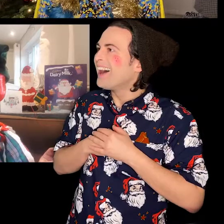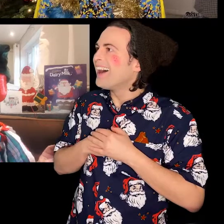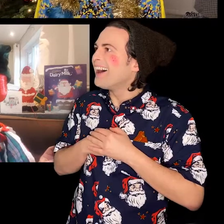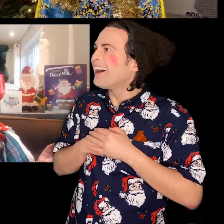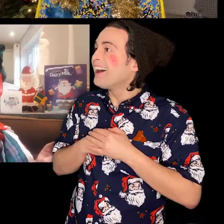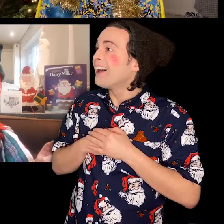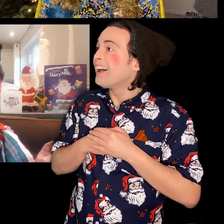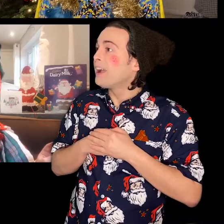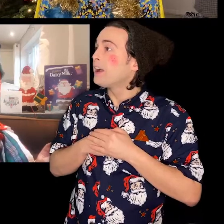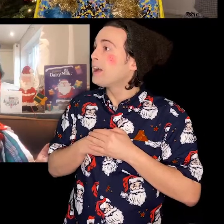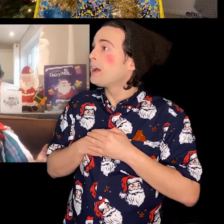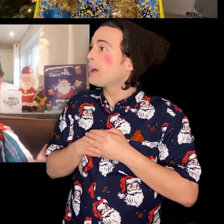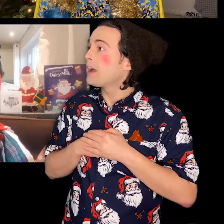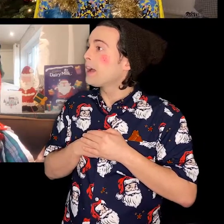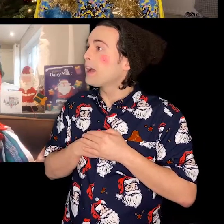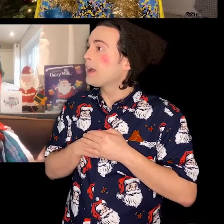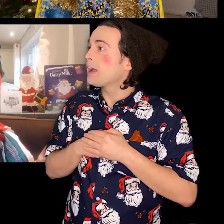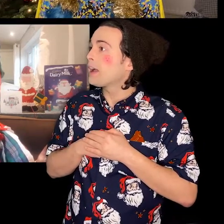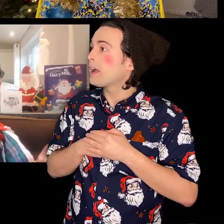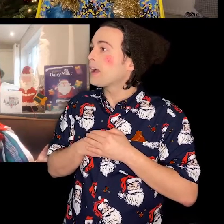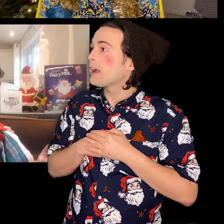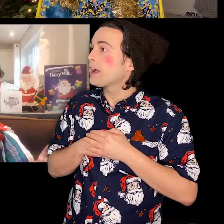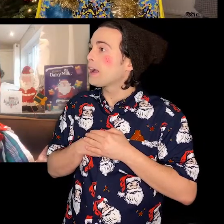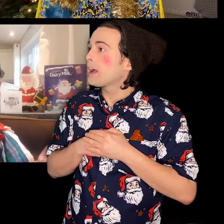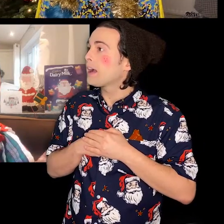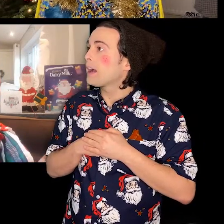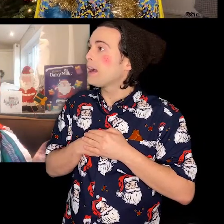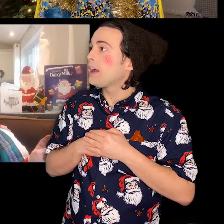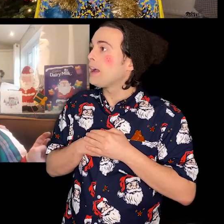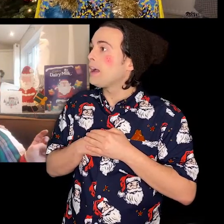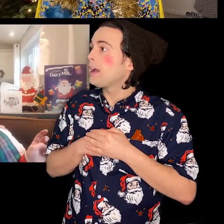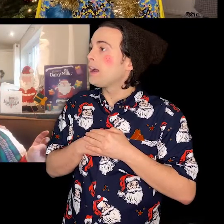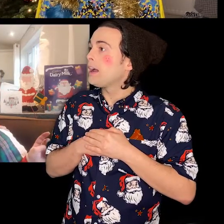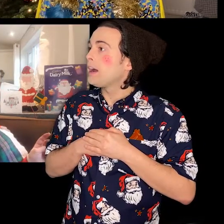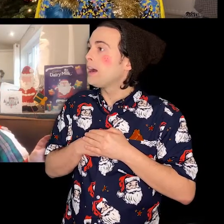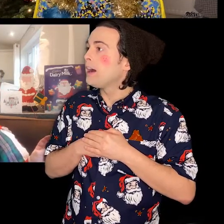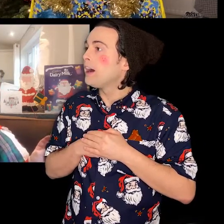Senga - Oh, where is everybody? Helen -. Maybe they're on the next screen?